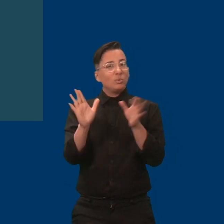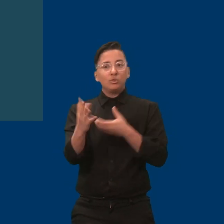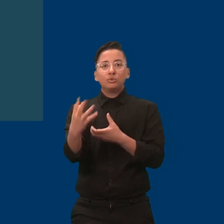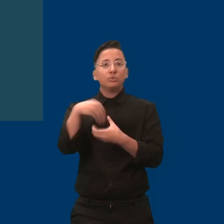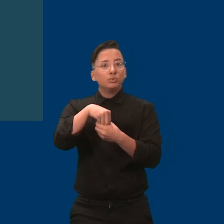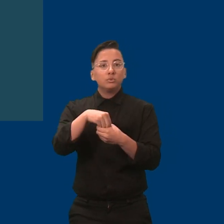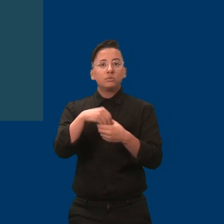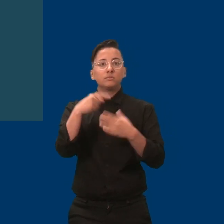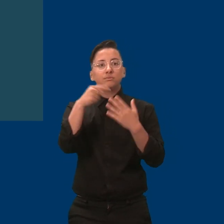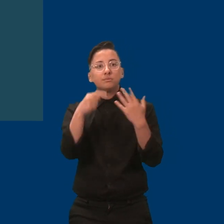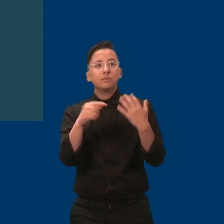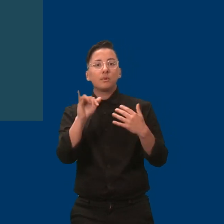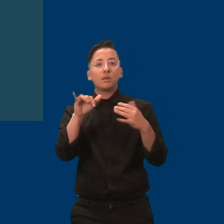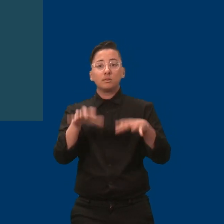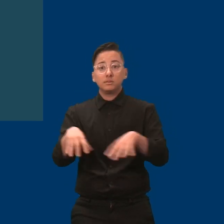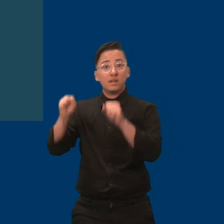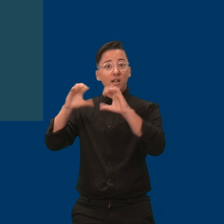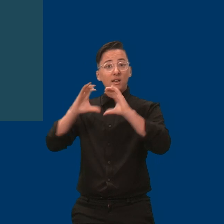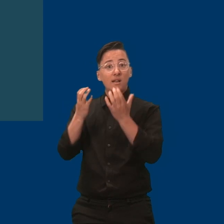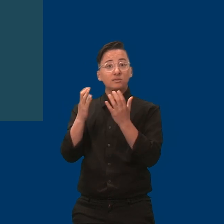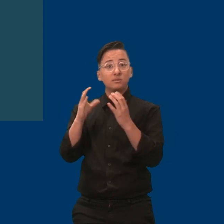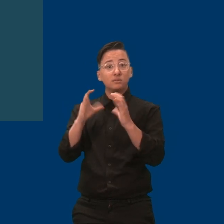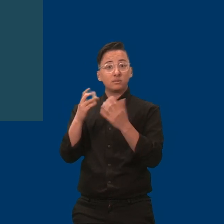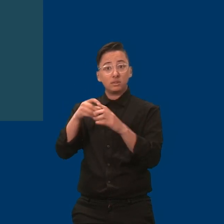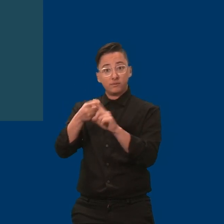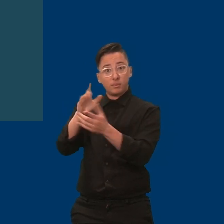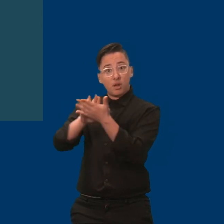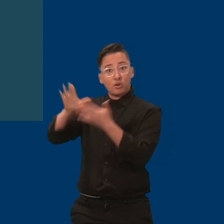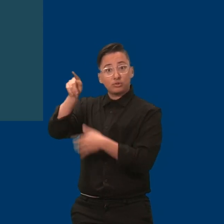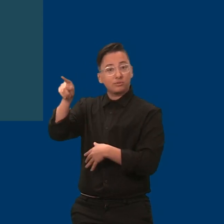or being with peers without disabilities.